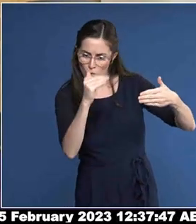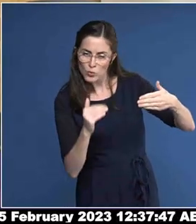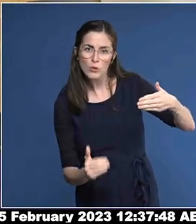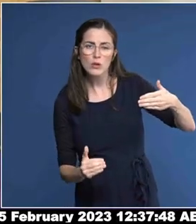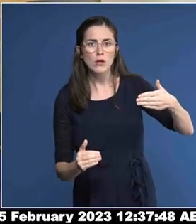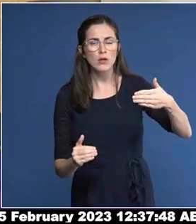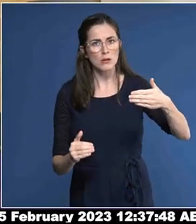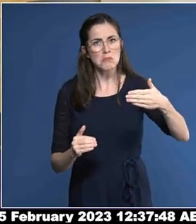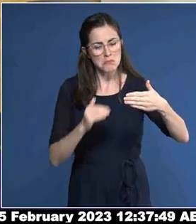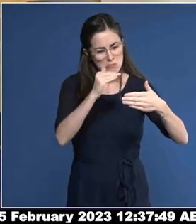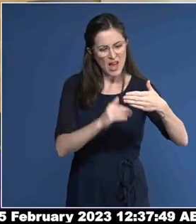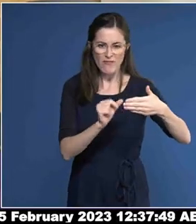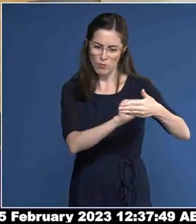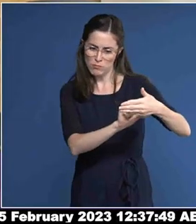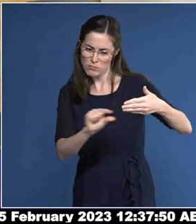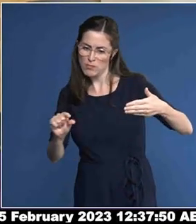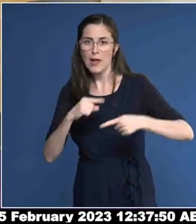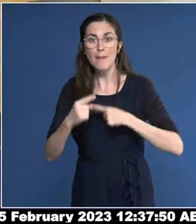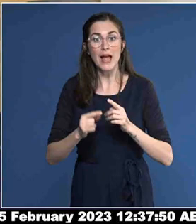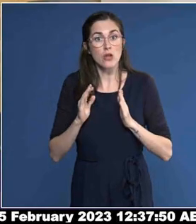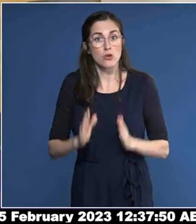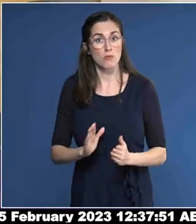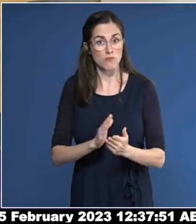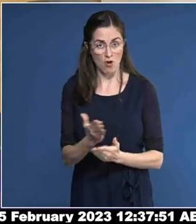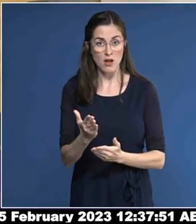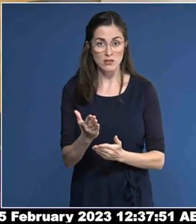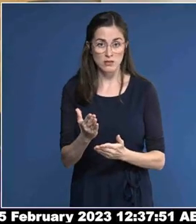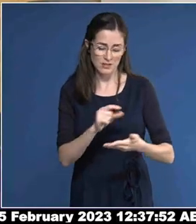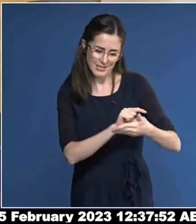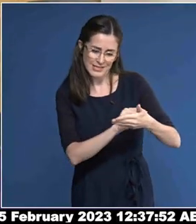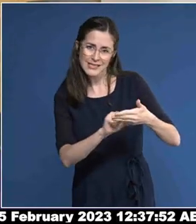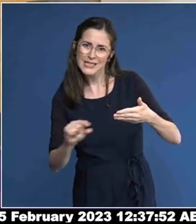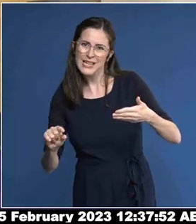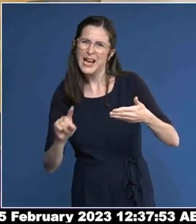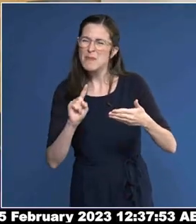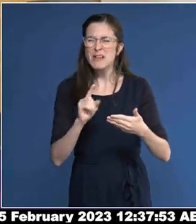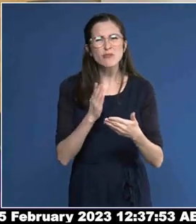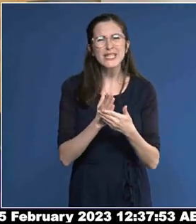But it's not there in black and white, is it, that there is a requirement that the